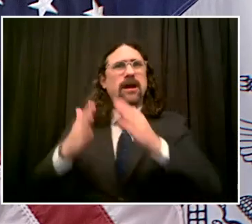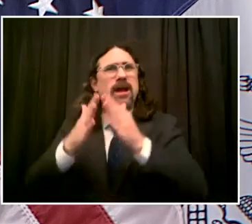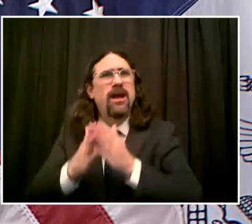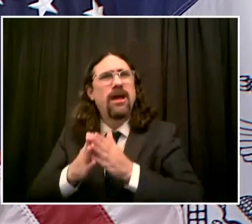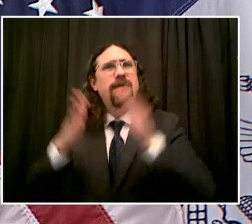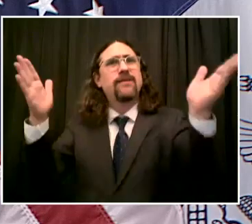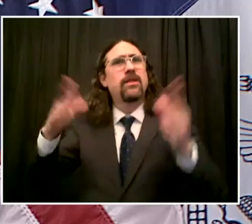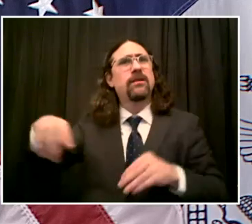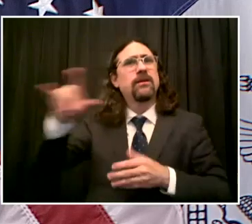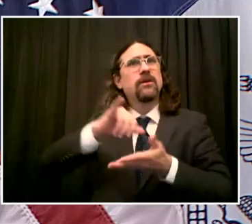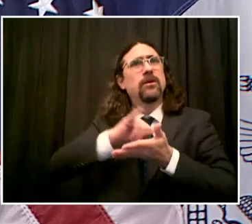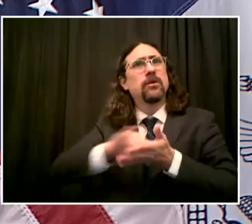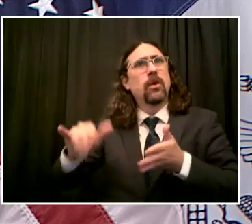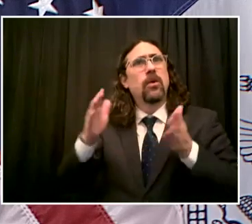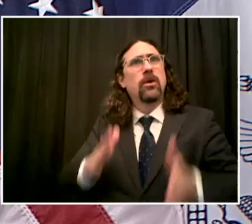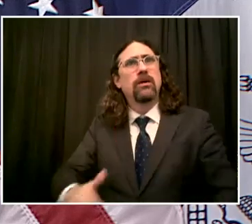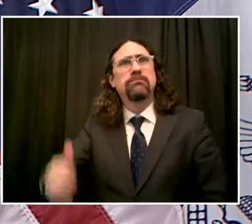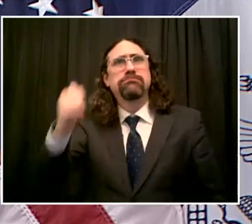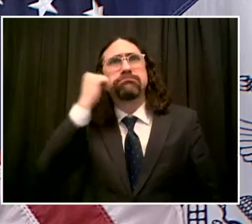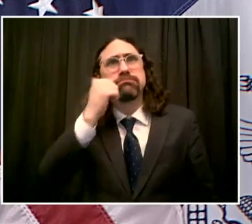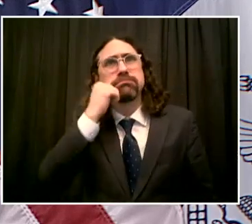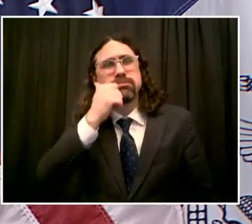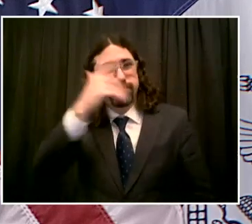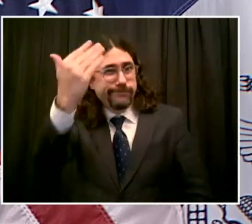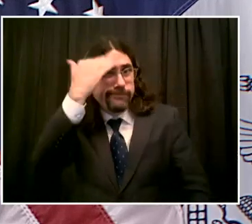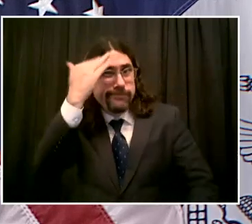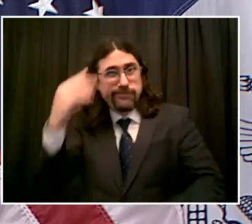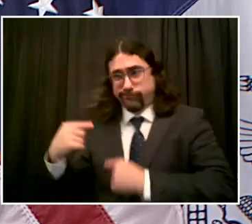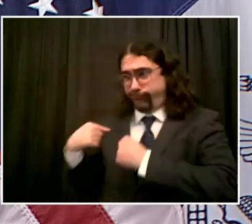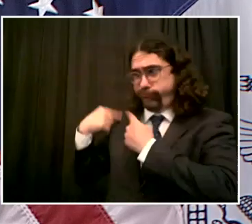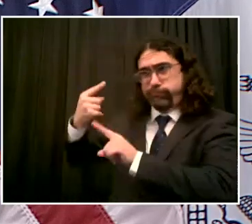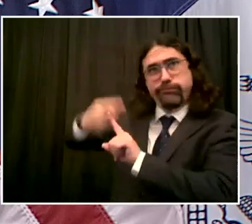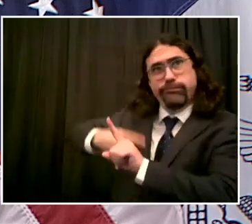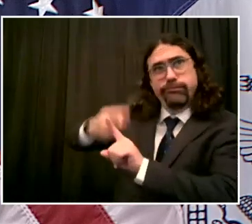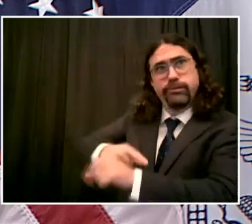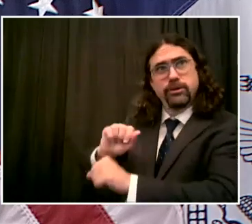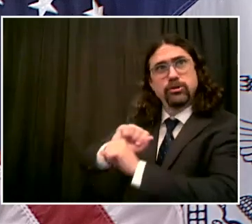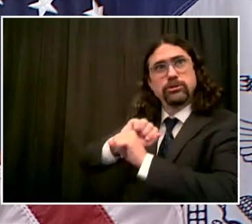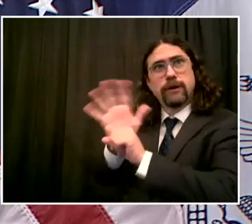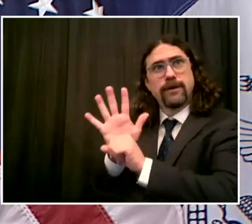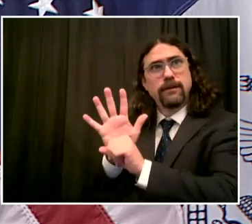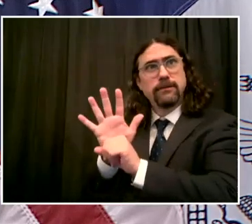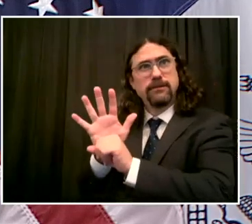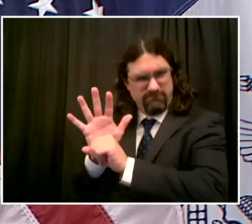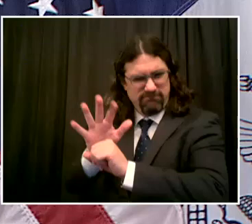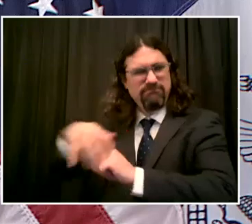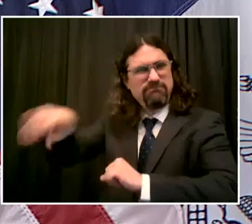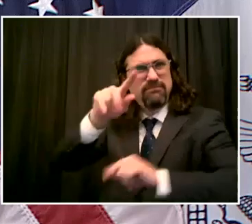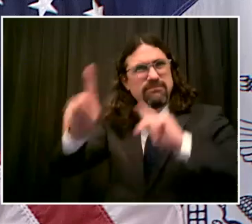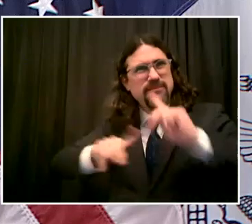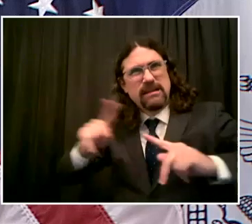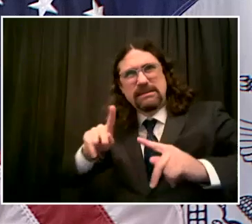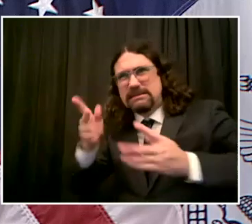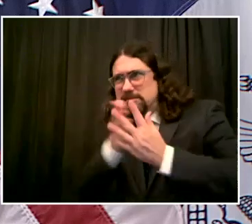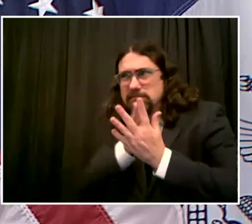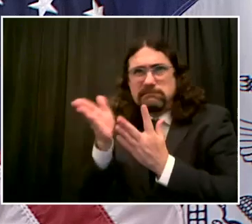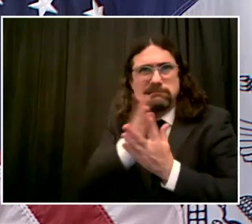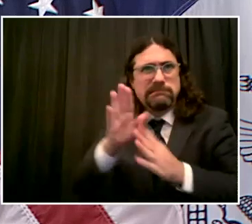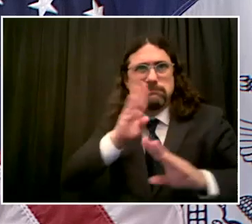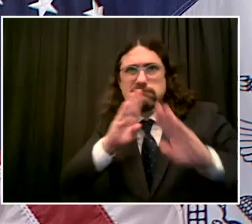OF THE CITY WHERE EVERYTHING NEW YORKERS, HARD WOINRKG CDEEN TPEOPLE N I THE MIDDLE OF THE PANDEMIC ARE GOING ABOUT THEIR LIVES